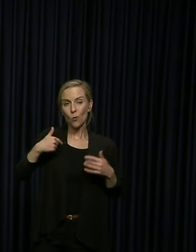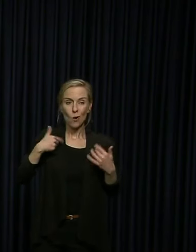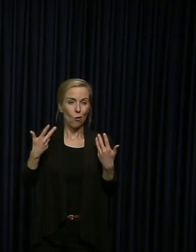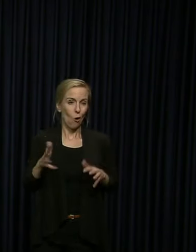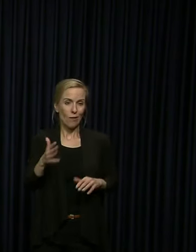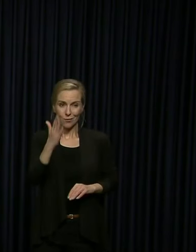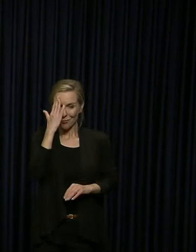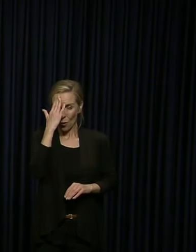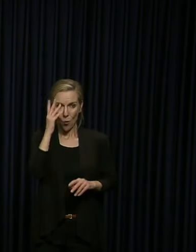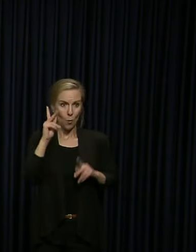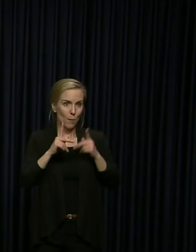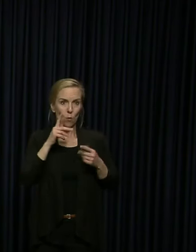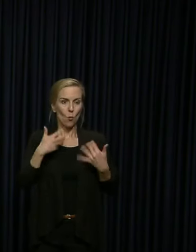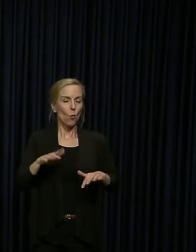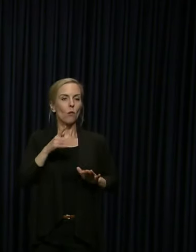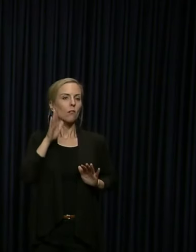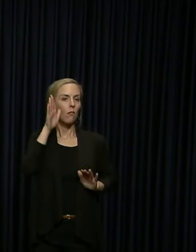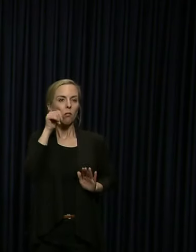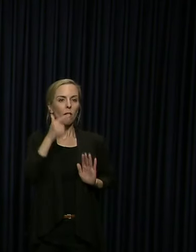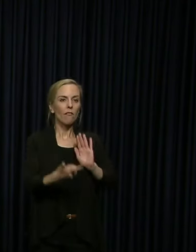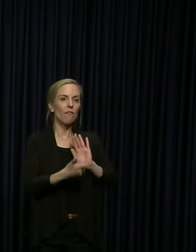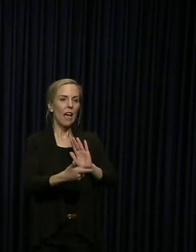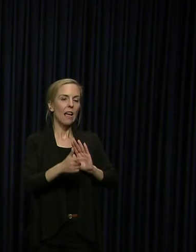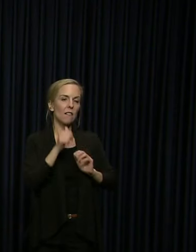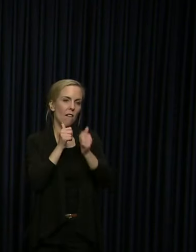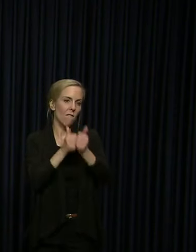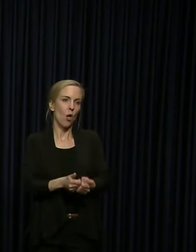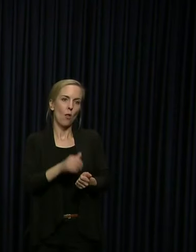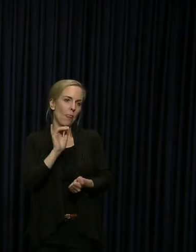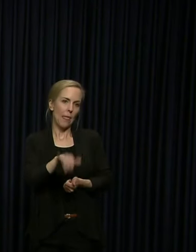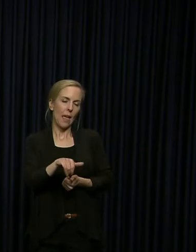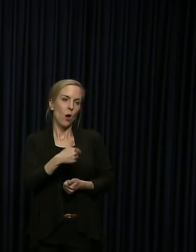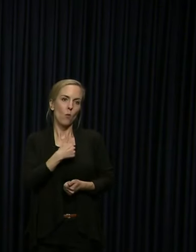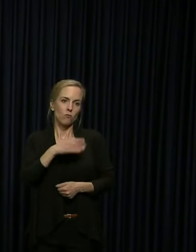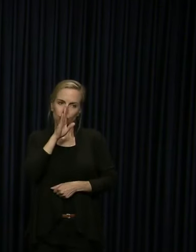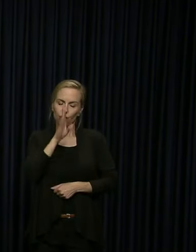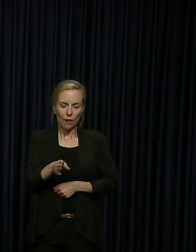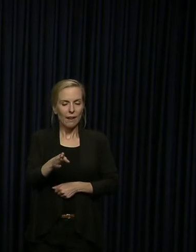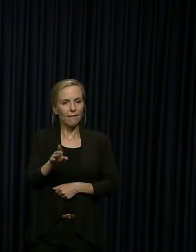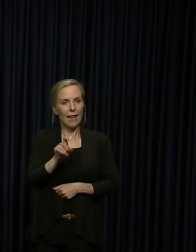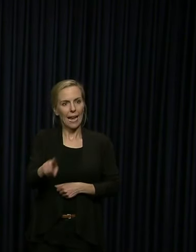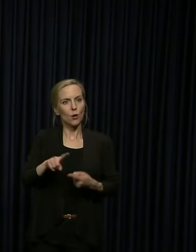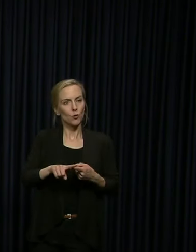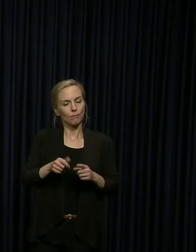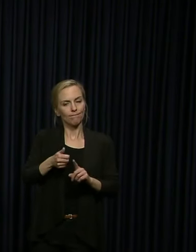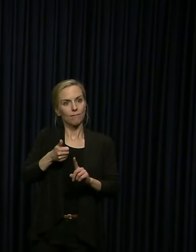NURSES SERVING 12-HOUR SHIFTS. THOSE NURSES ARE ALSO SELF-QUARANTINING AND, AND THINK